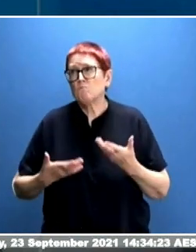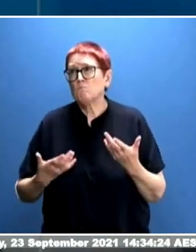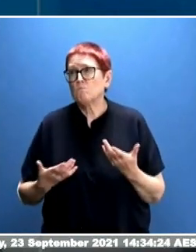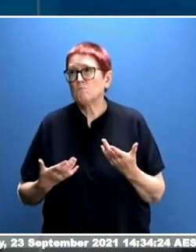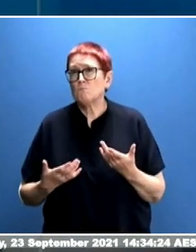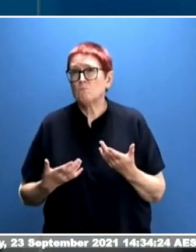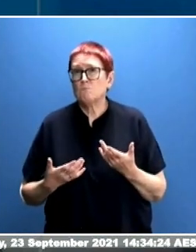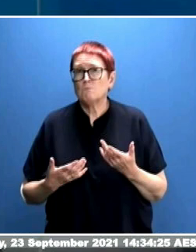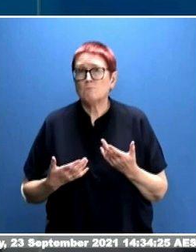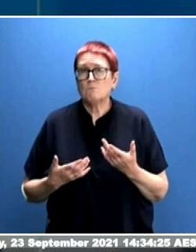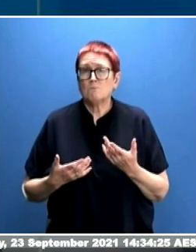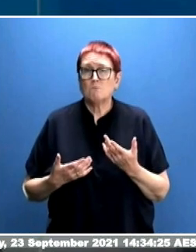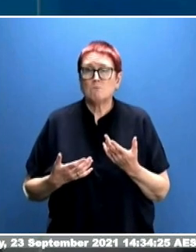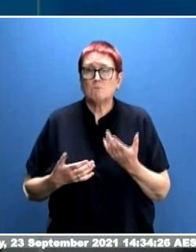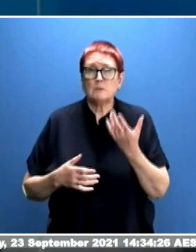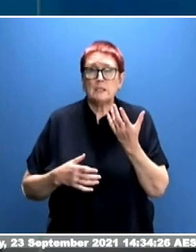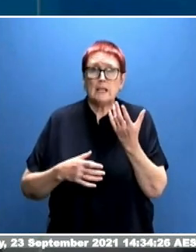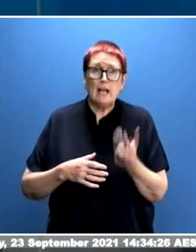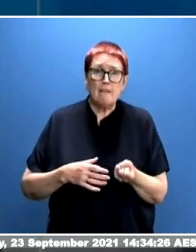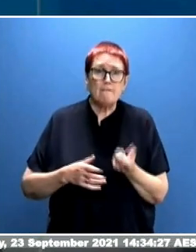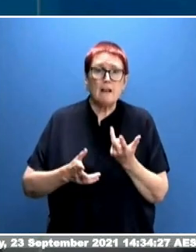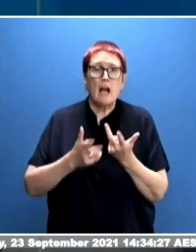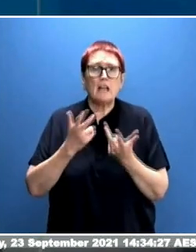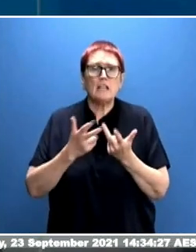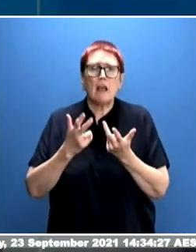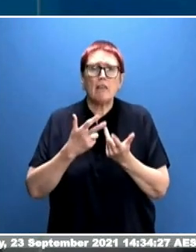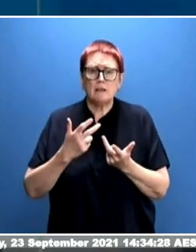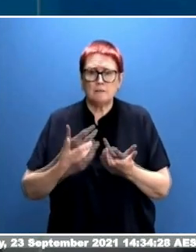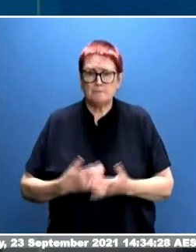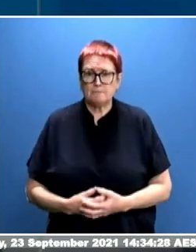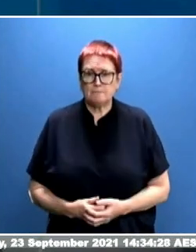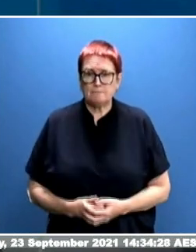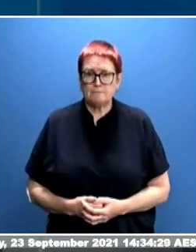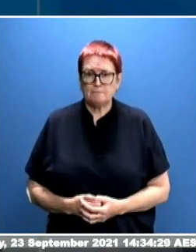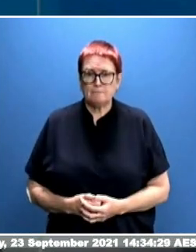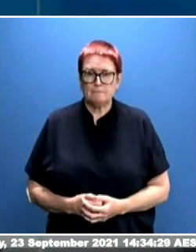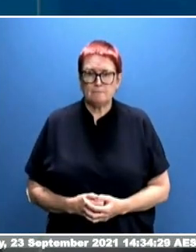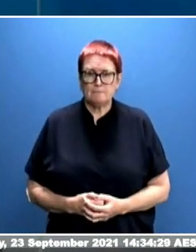We have an Elder in residence in our agency who is a particularly renowned